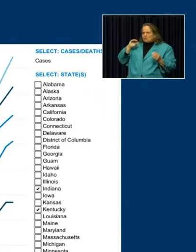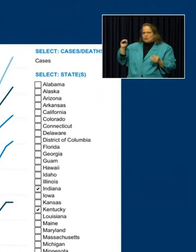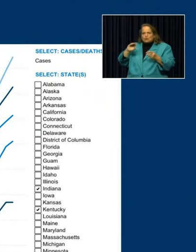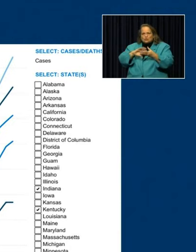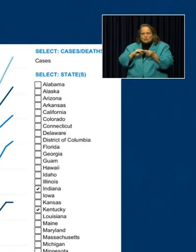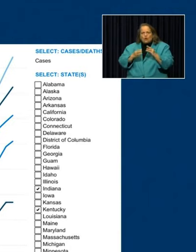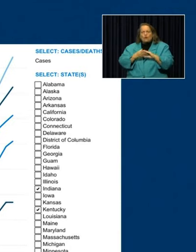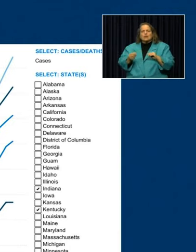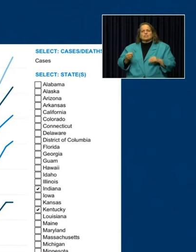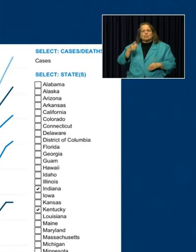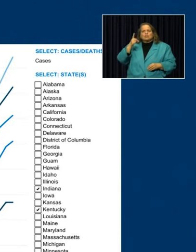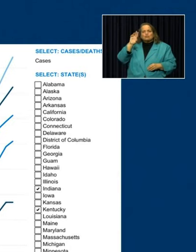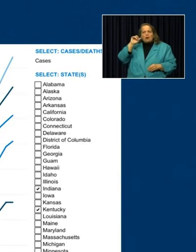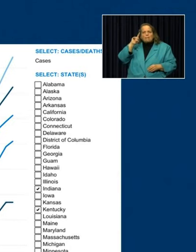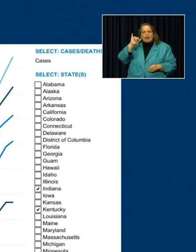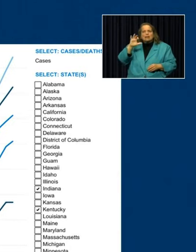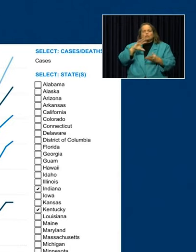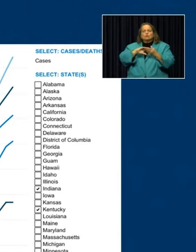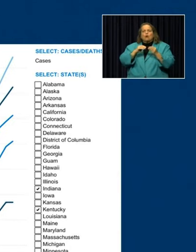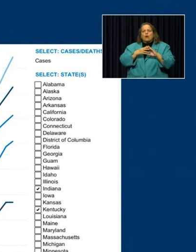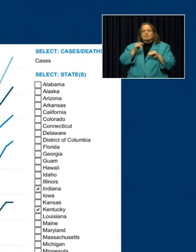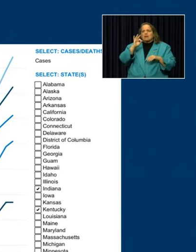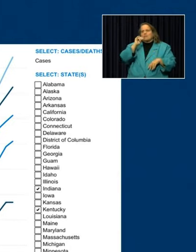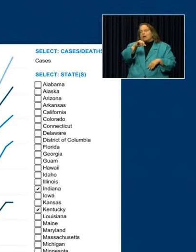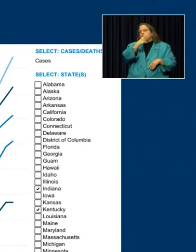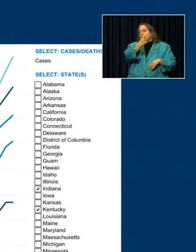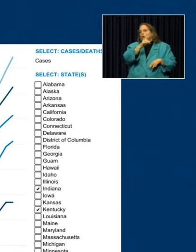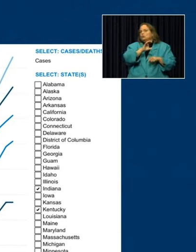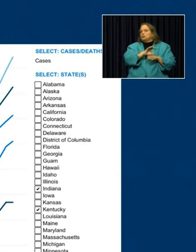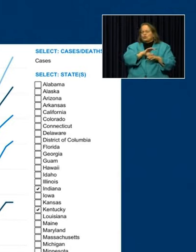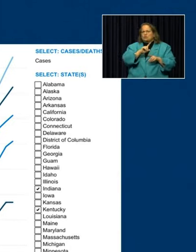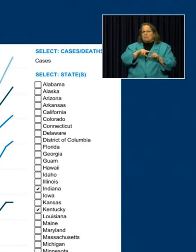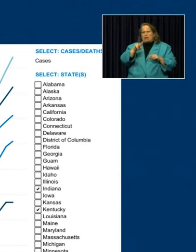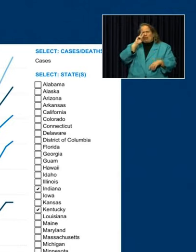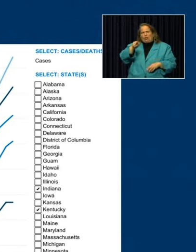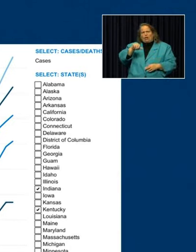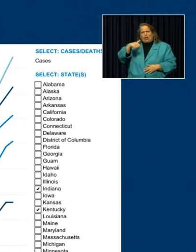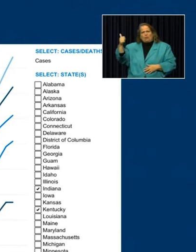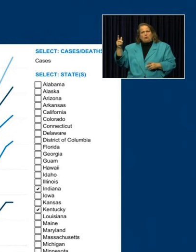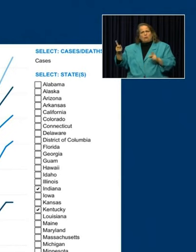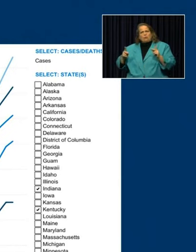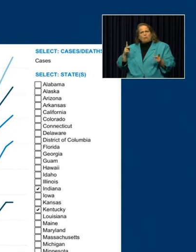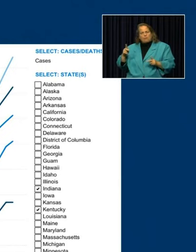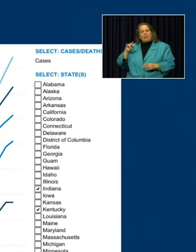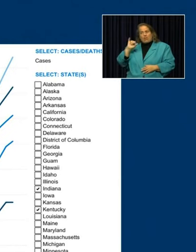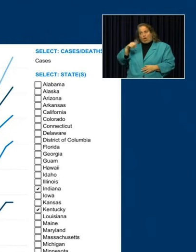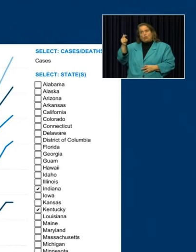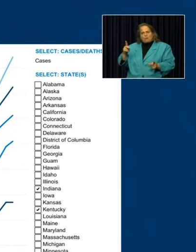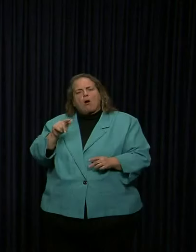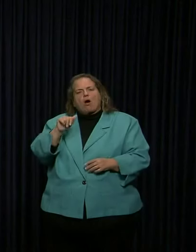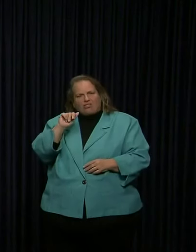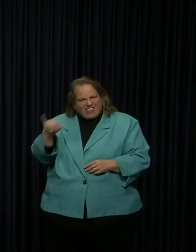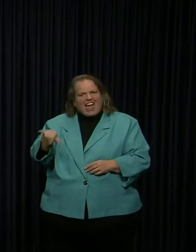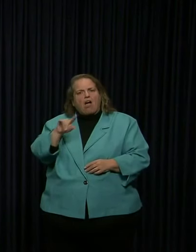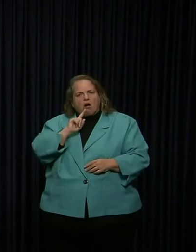SIGN UP. SO WHAT WE LEARNED TODAY IS THAT KROGER CAN TEST THE NUMBER OF PEOPLE THAT THEY WERE SAYING